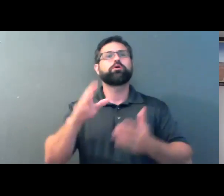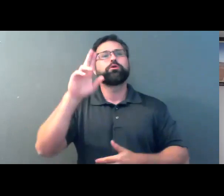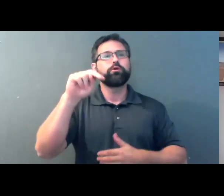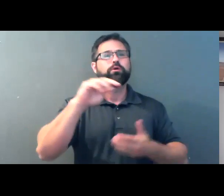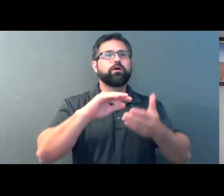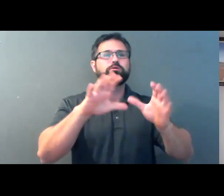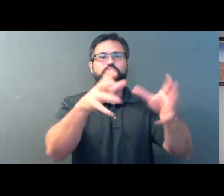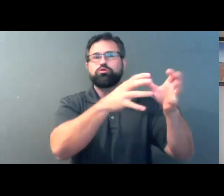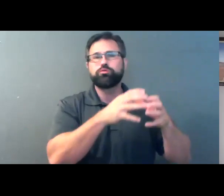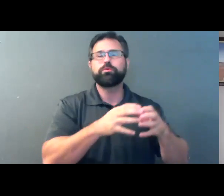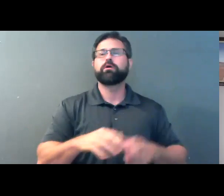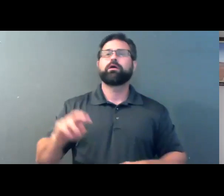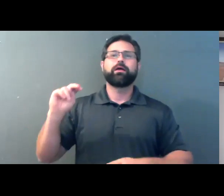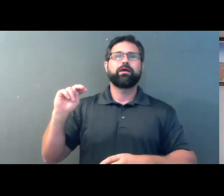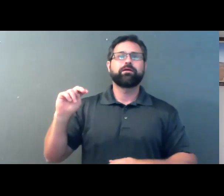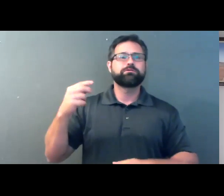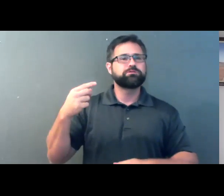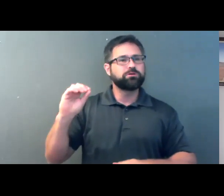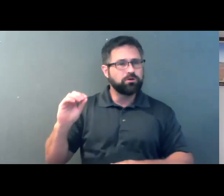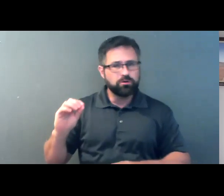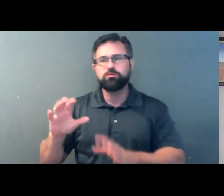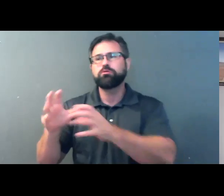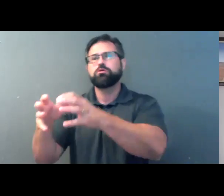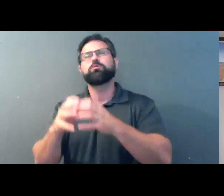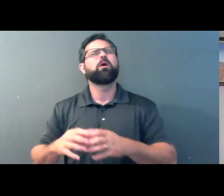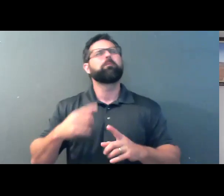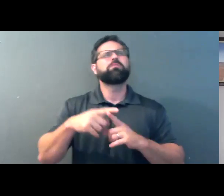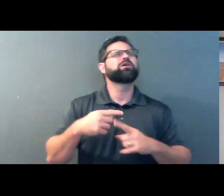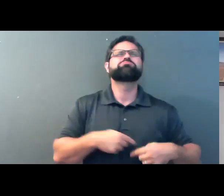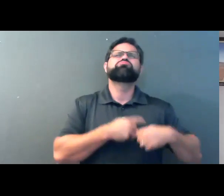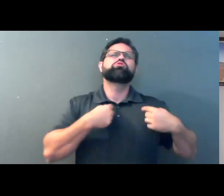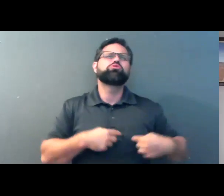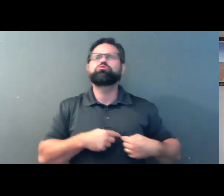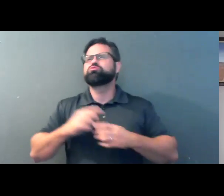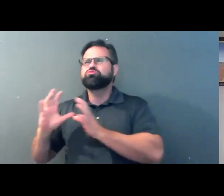to really work jointly towards this agenda reflecting the diverse membership of the